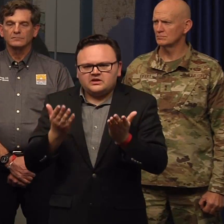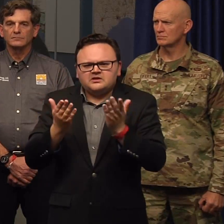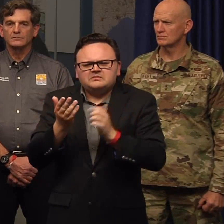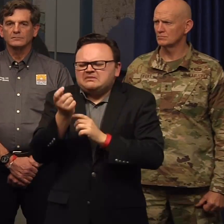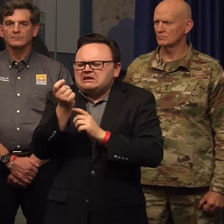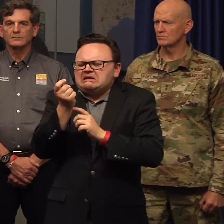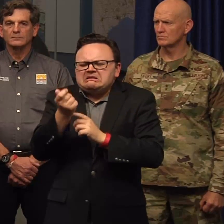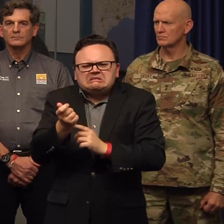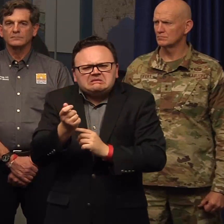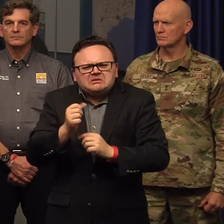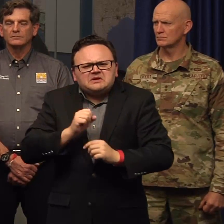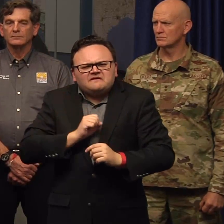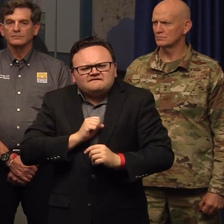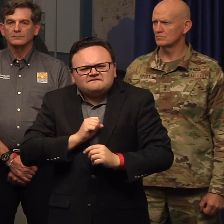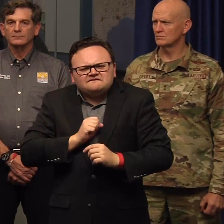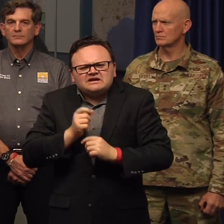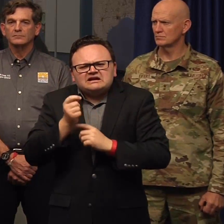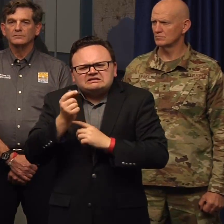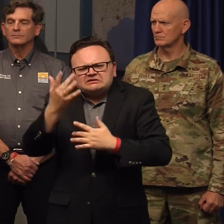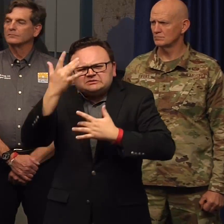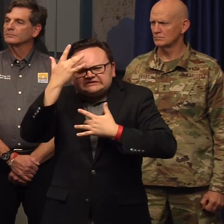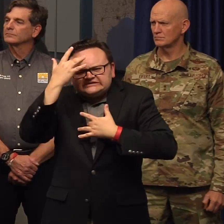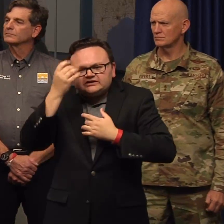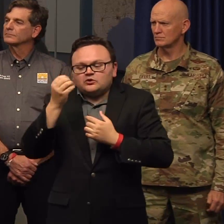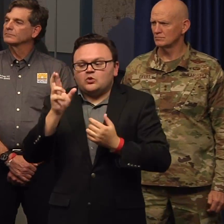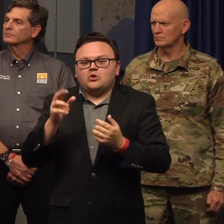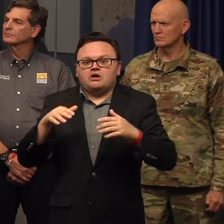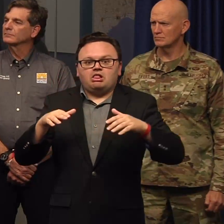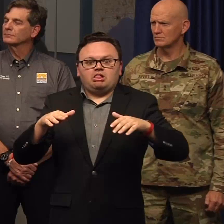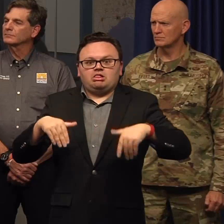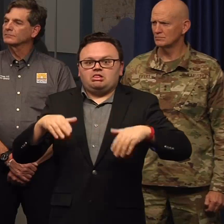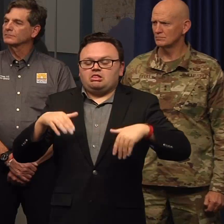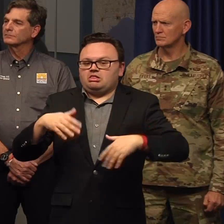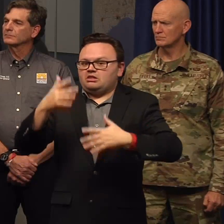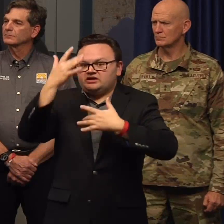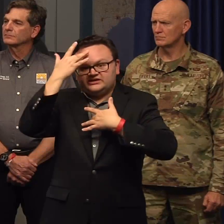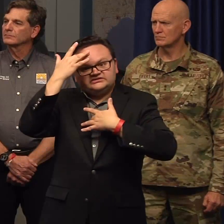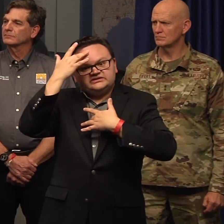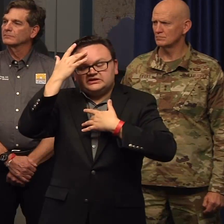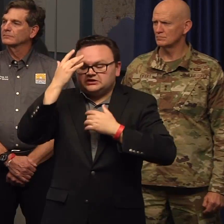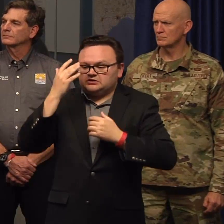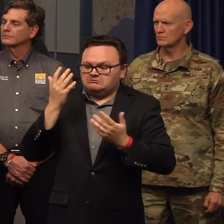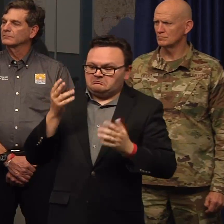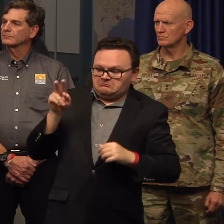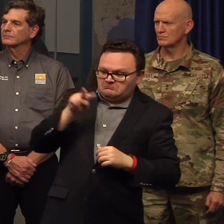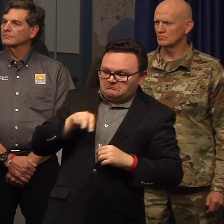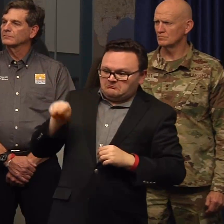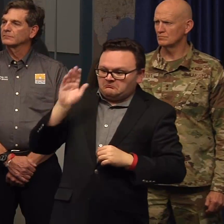FIT THE CRITERIA THEY'VE BEEN TESTED AND WE HAD KIND OF HAVE A SENSE. WE DON'T HAVE ANY GOOD SENSE OF